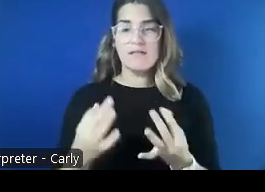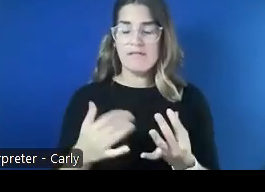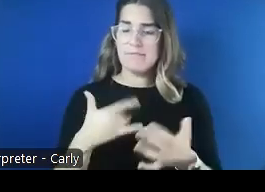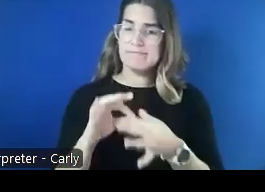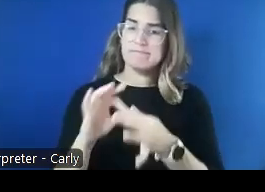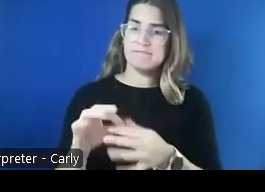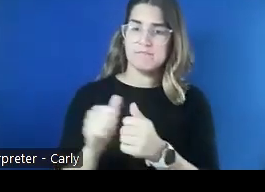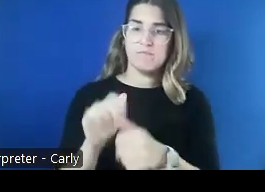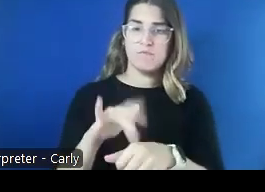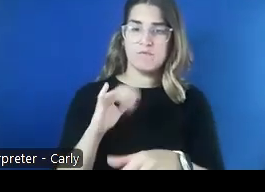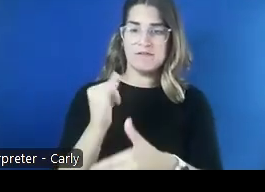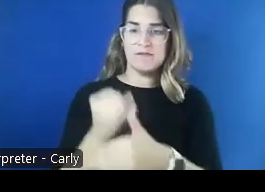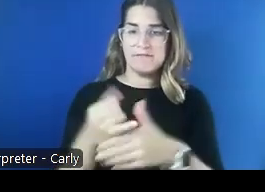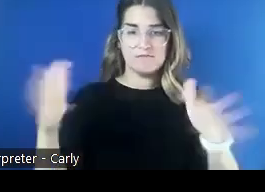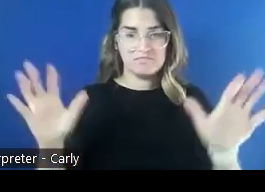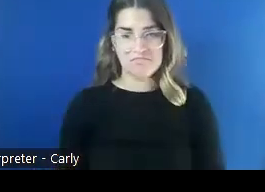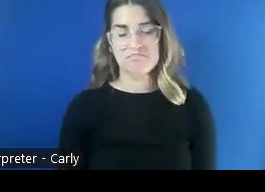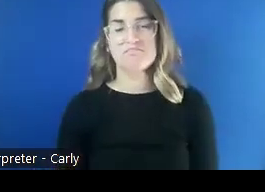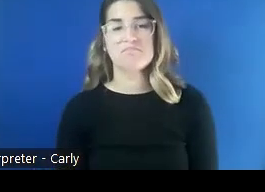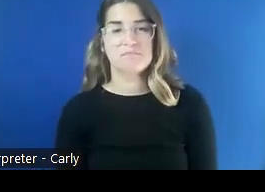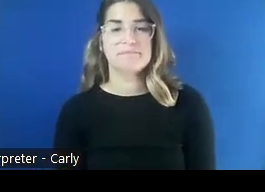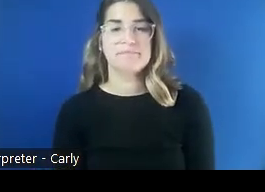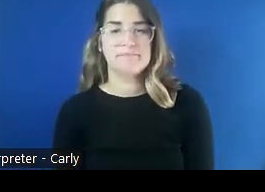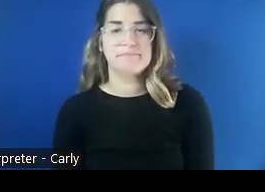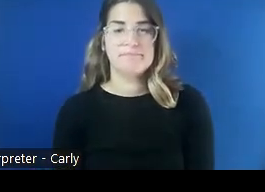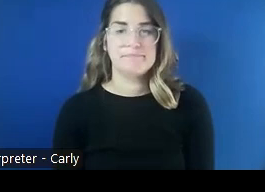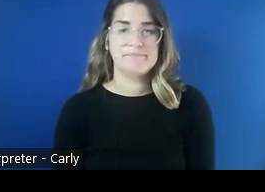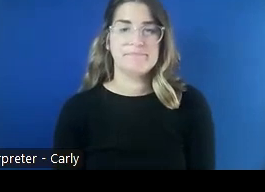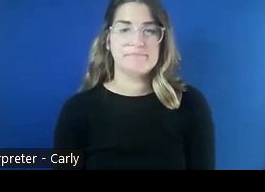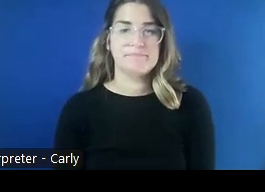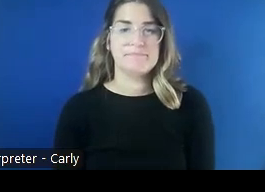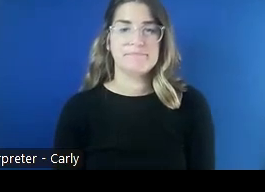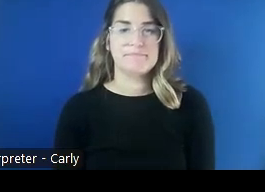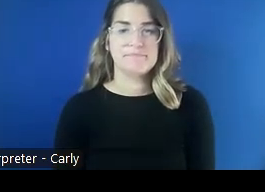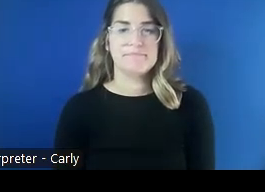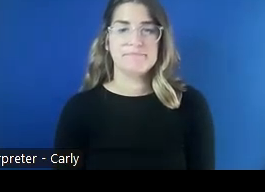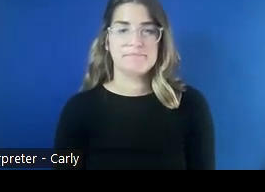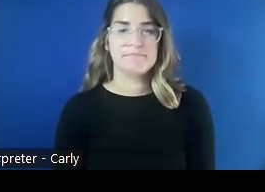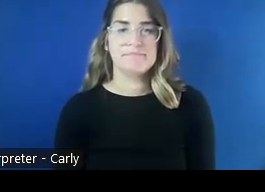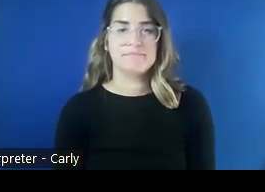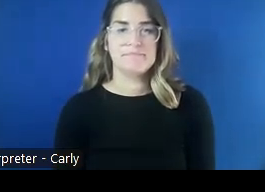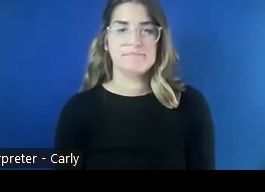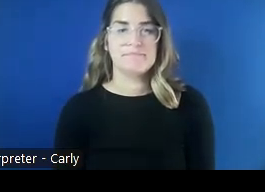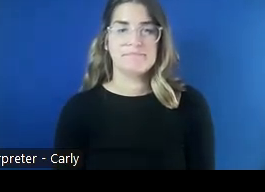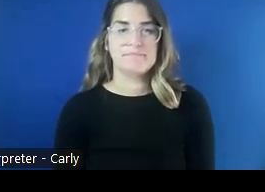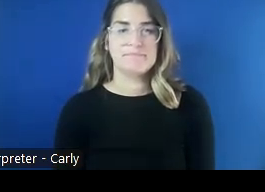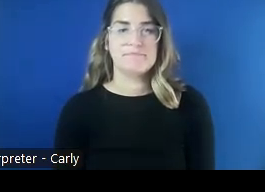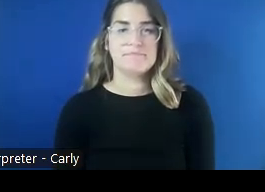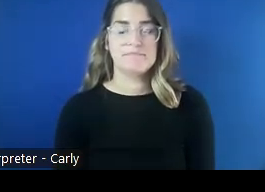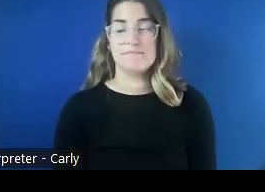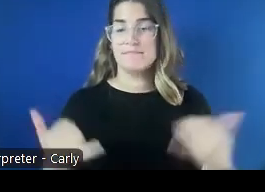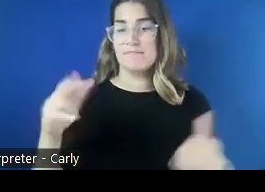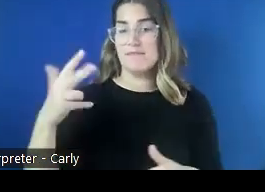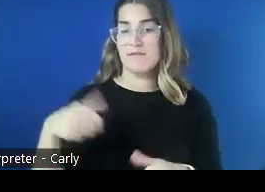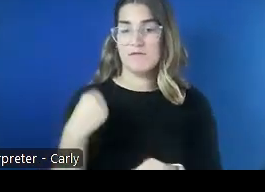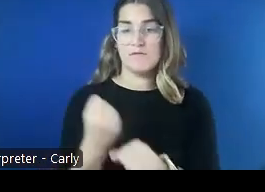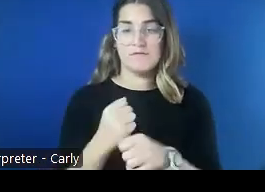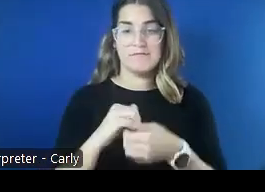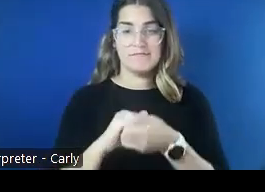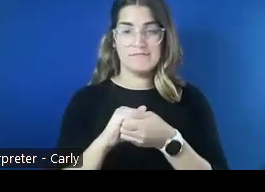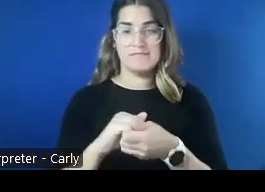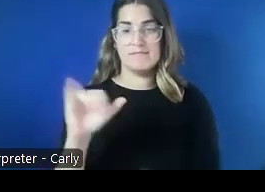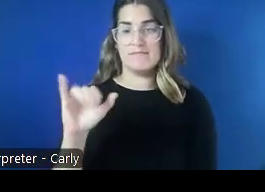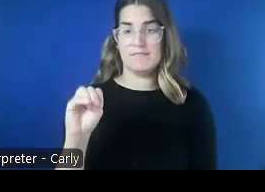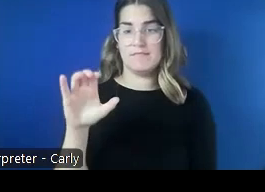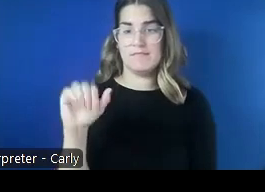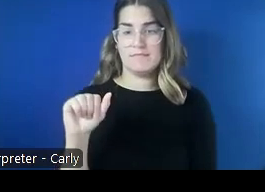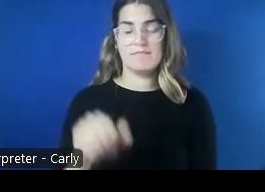intervention so as we um are in our third year of this partnership with the YMCA um we are looking